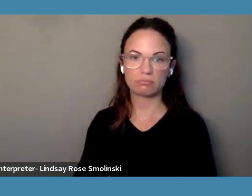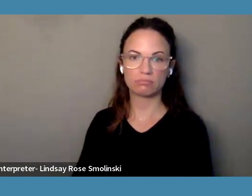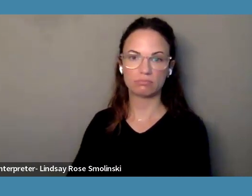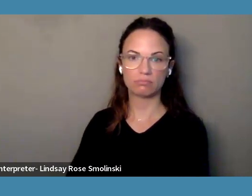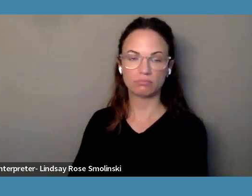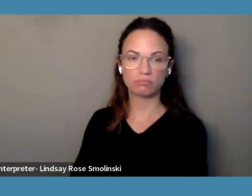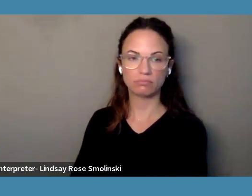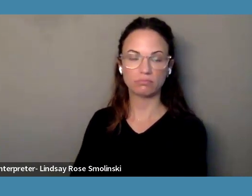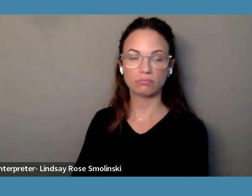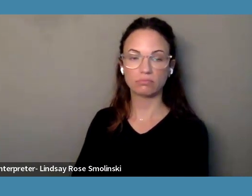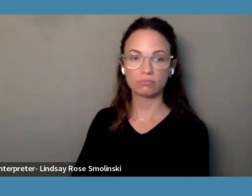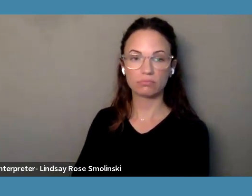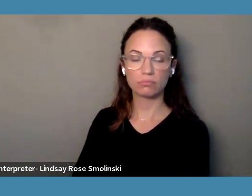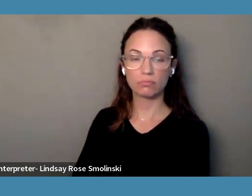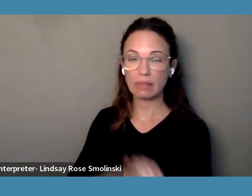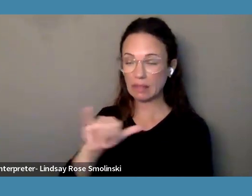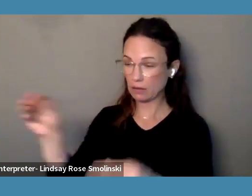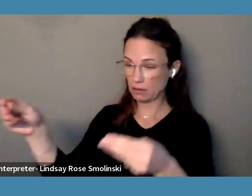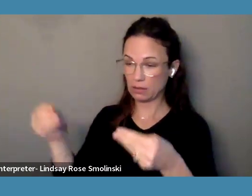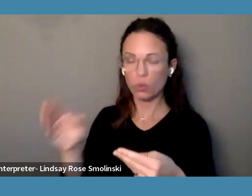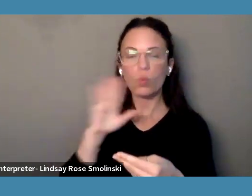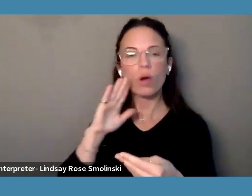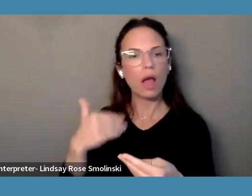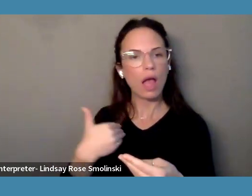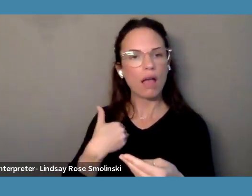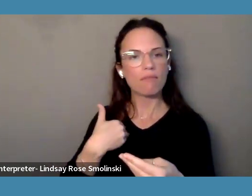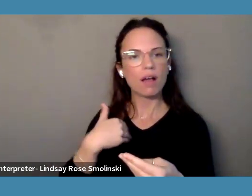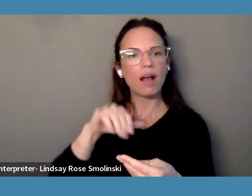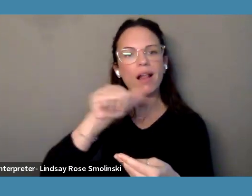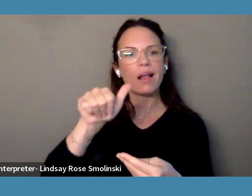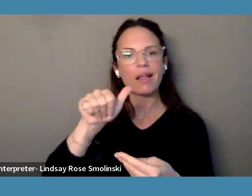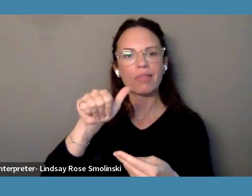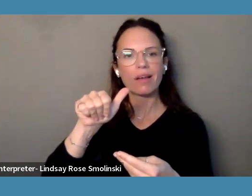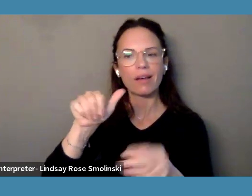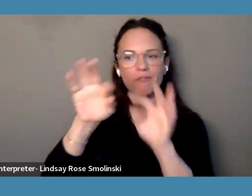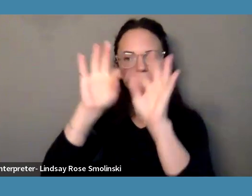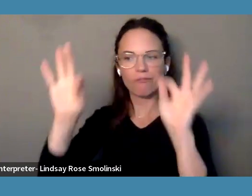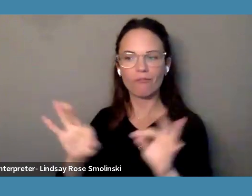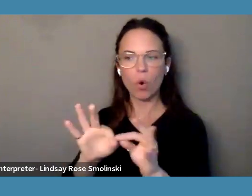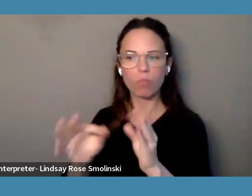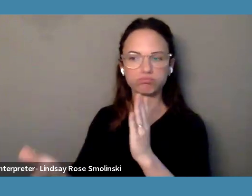The notice oftentimes will have a form attached to it, which will include blanks for information,